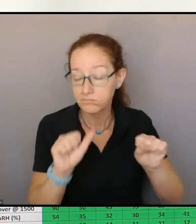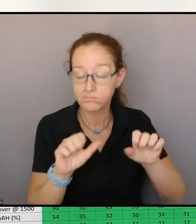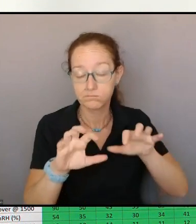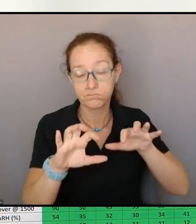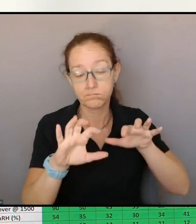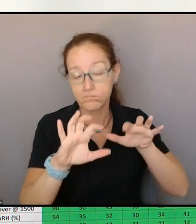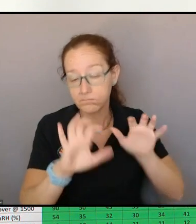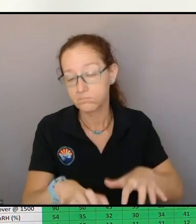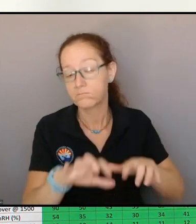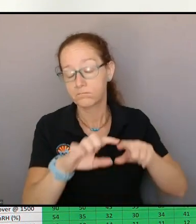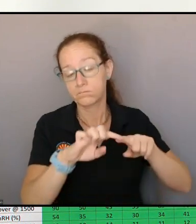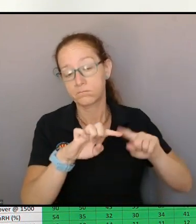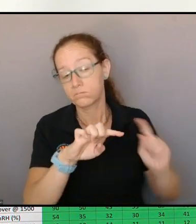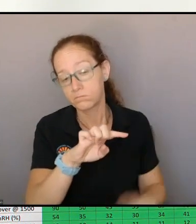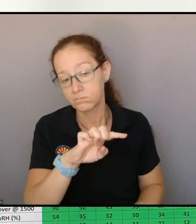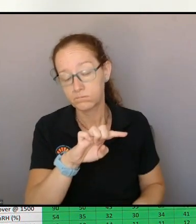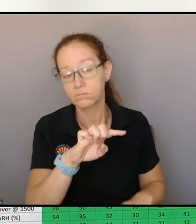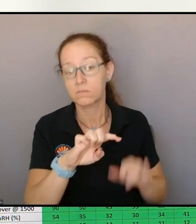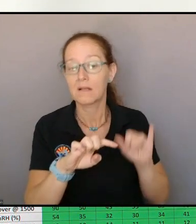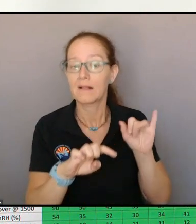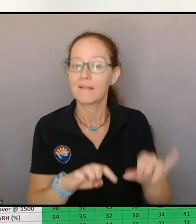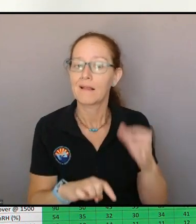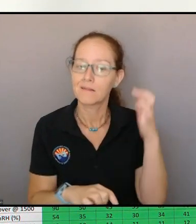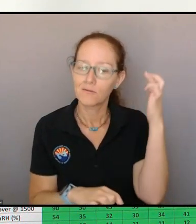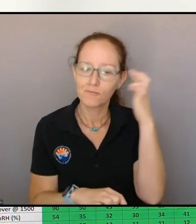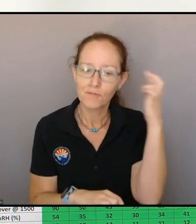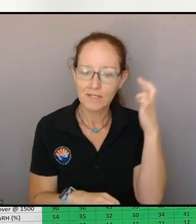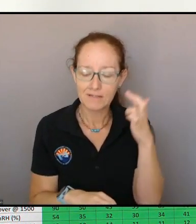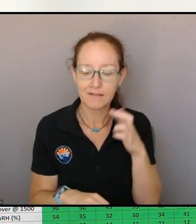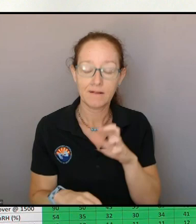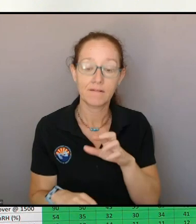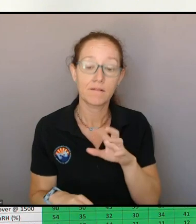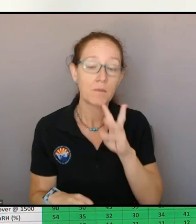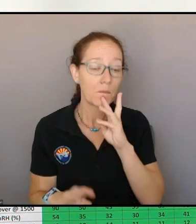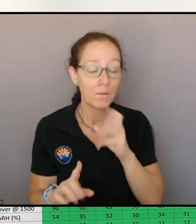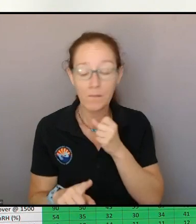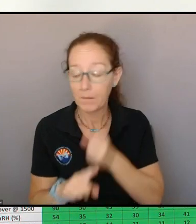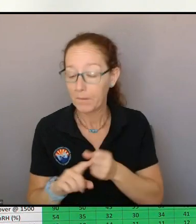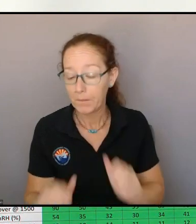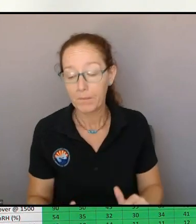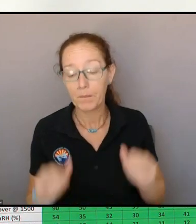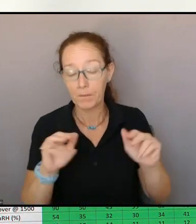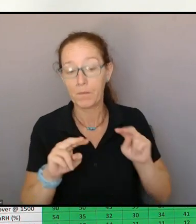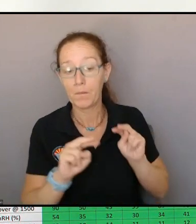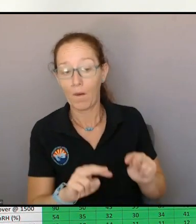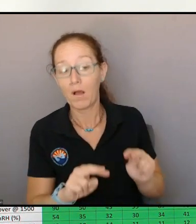really why the Flash Flood Watch that's currently in effect goes through 9 PM tonight. So that that's been